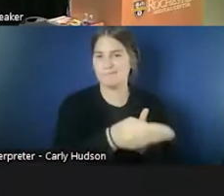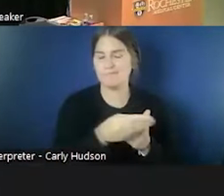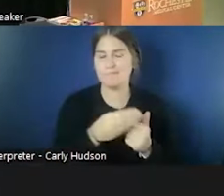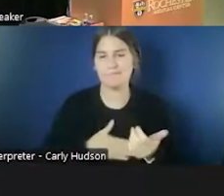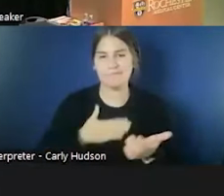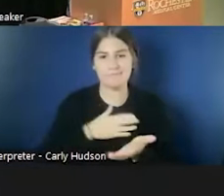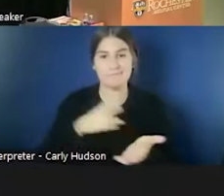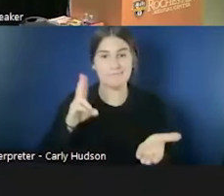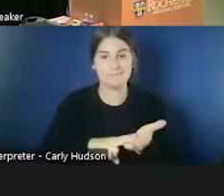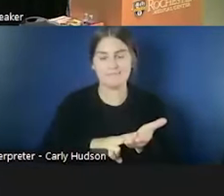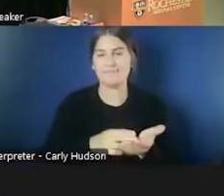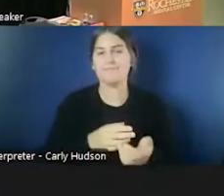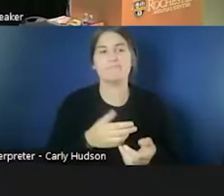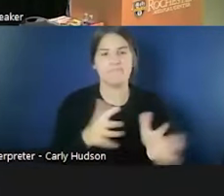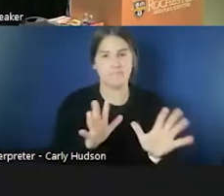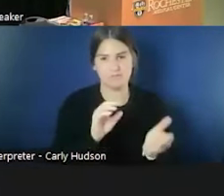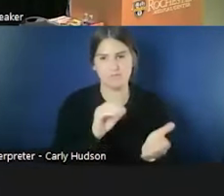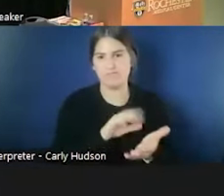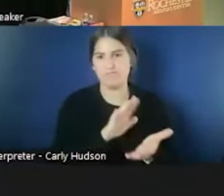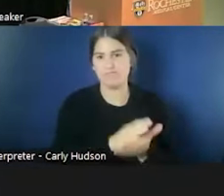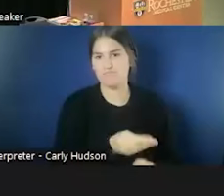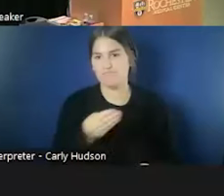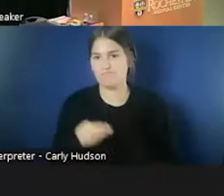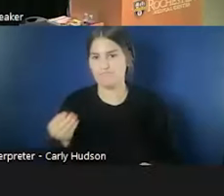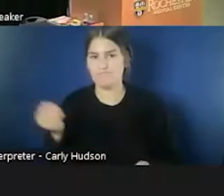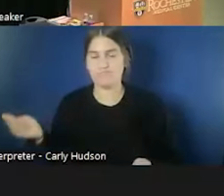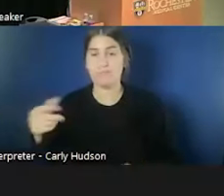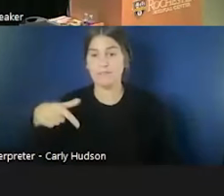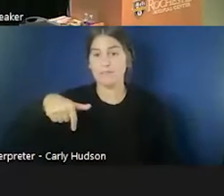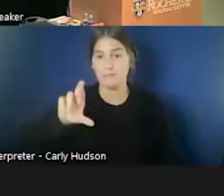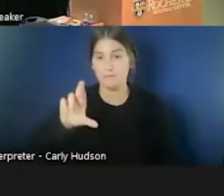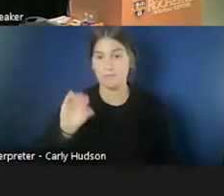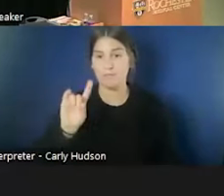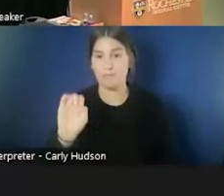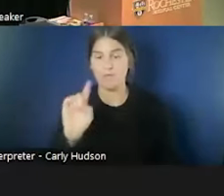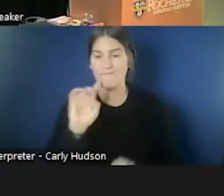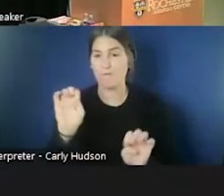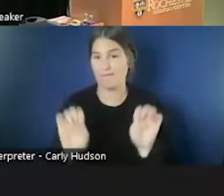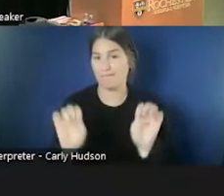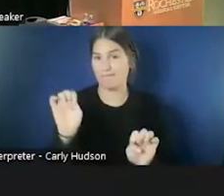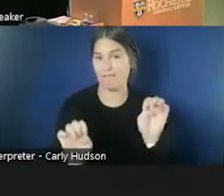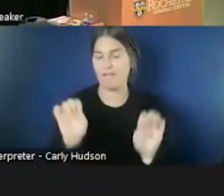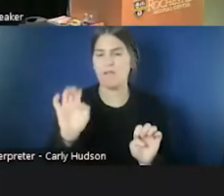and hand it off to the next person the Q code of the evaluation survey will be displayed near the